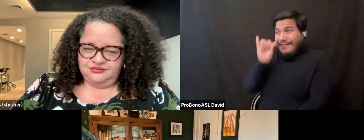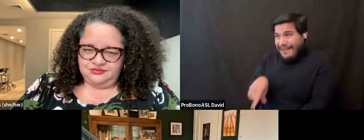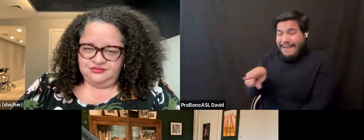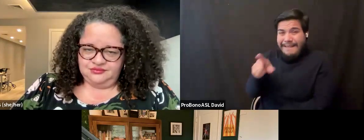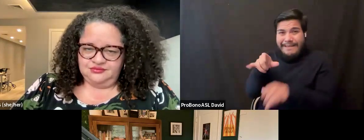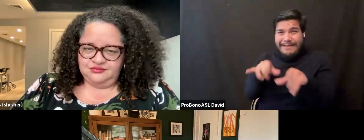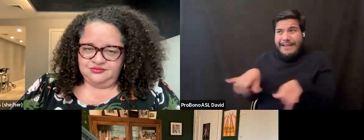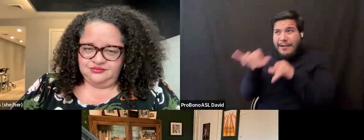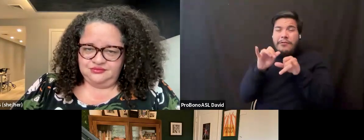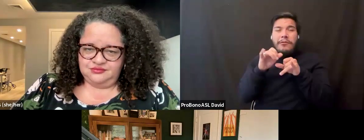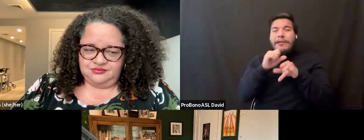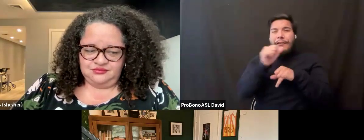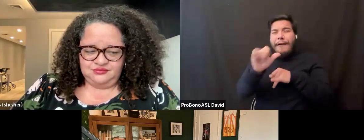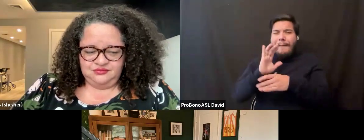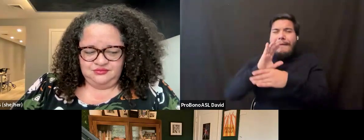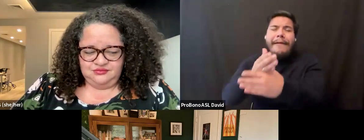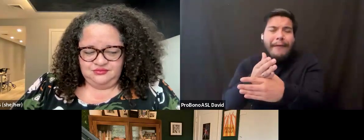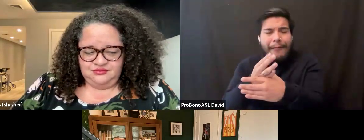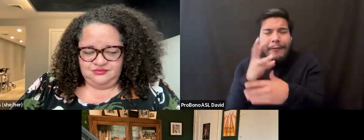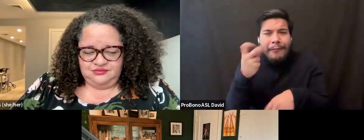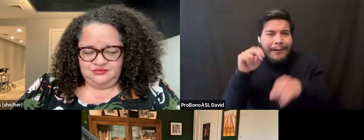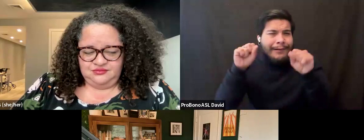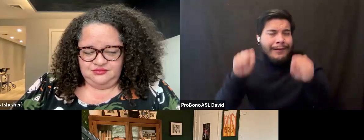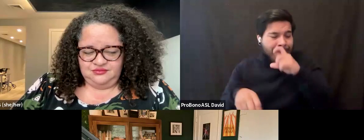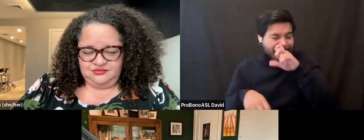happened. So I wrote that letter to her.